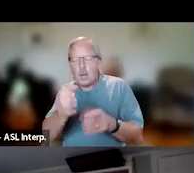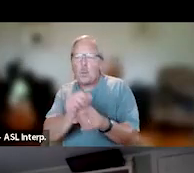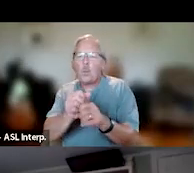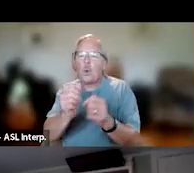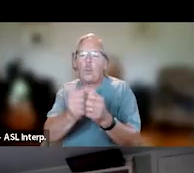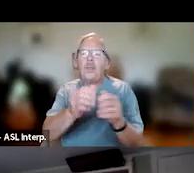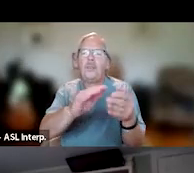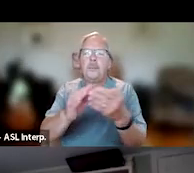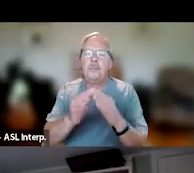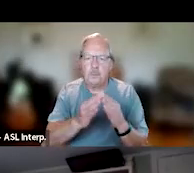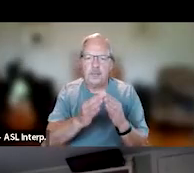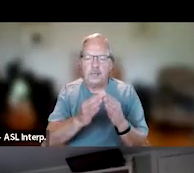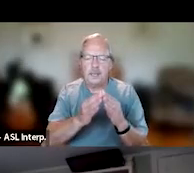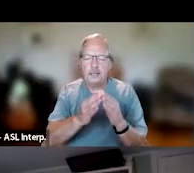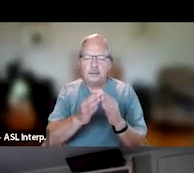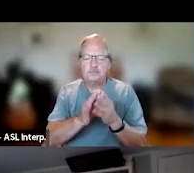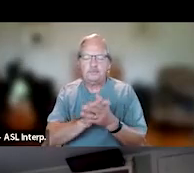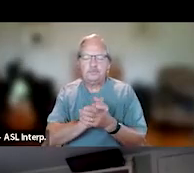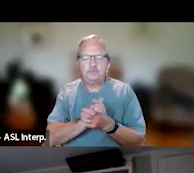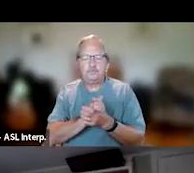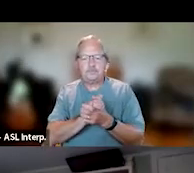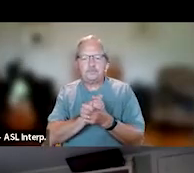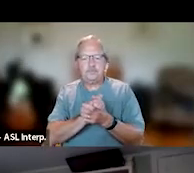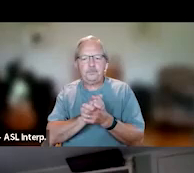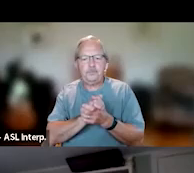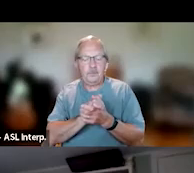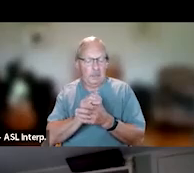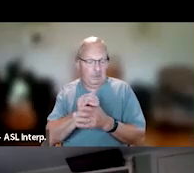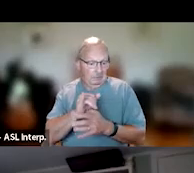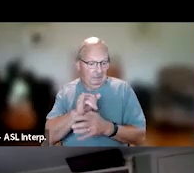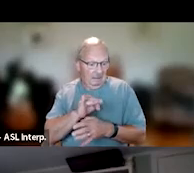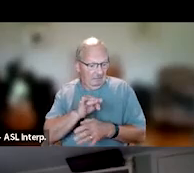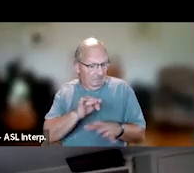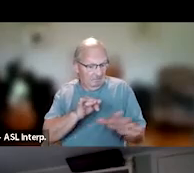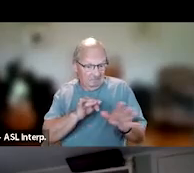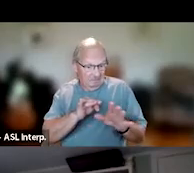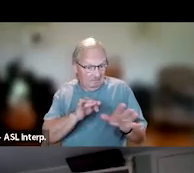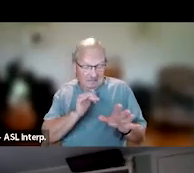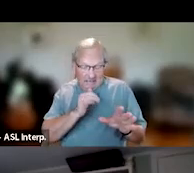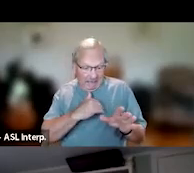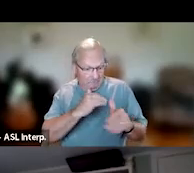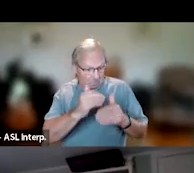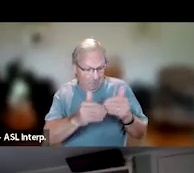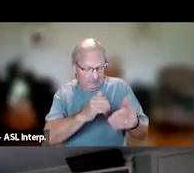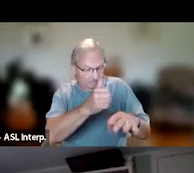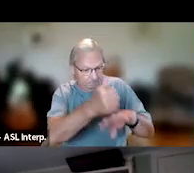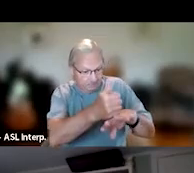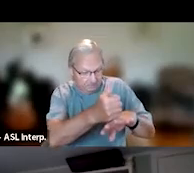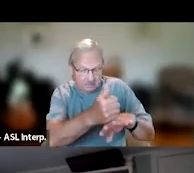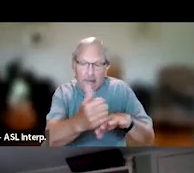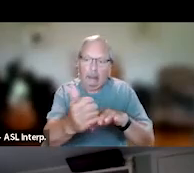So if you don't already have a process in place, reach out to them and start one.